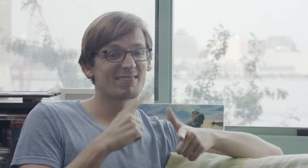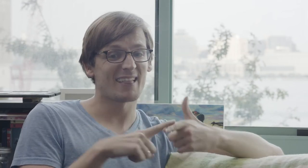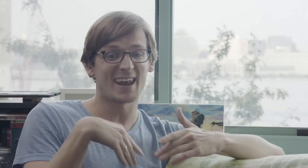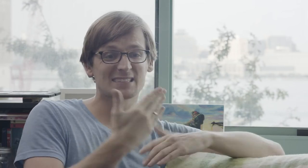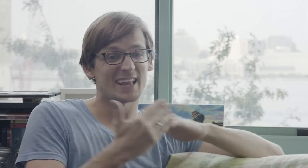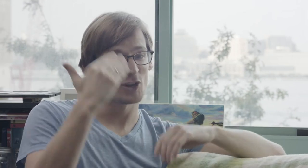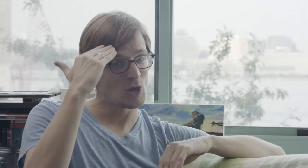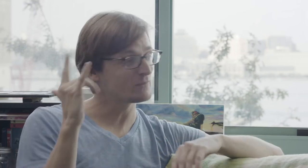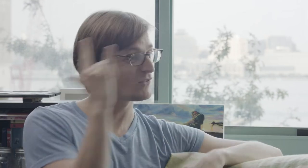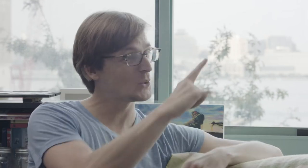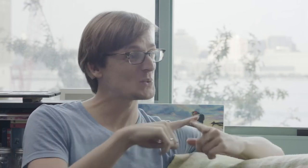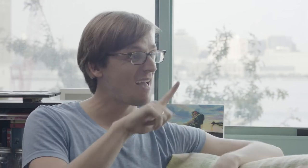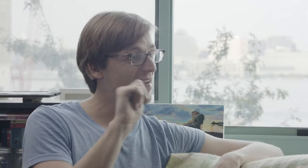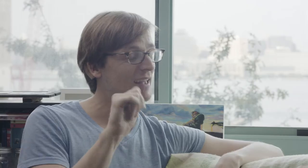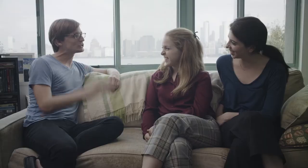and the next thing I knew, I was on a plane to LA.